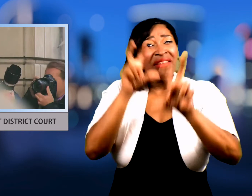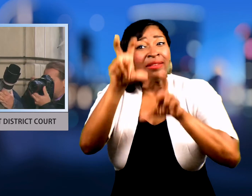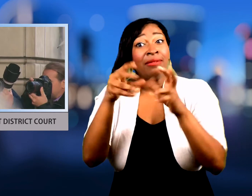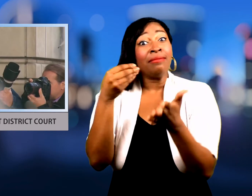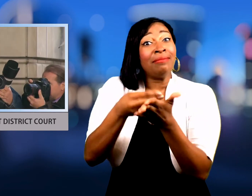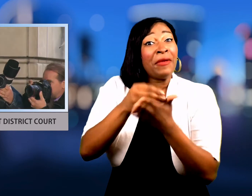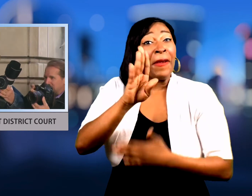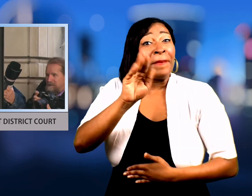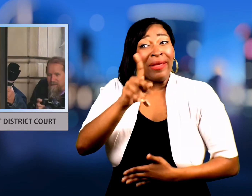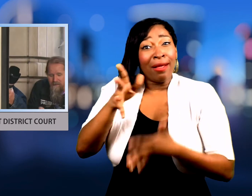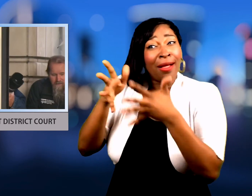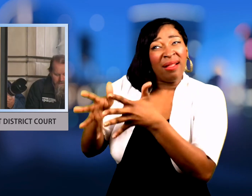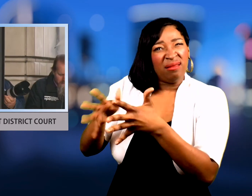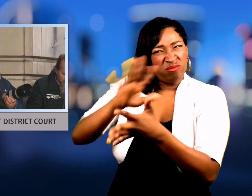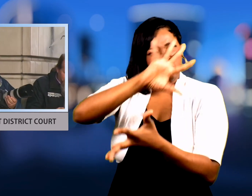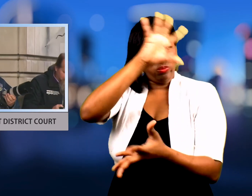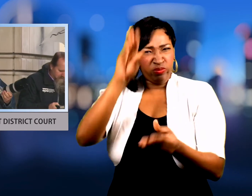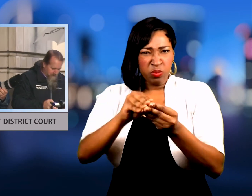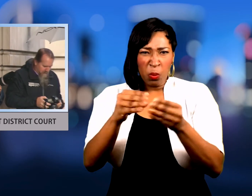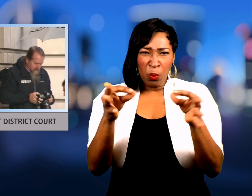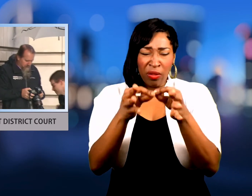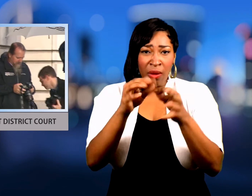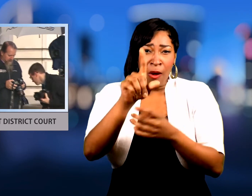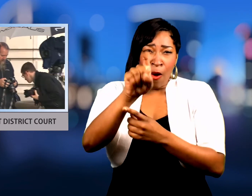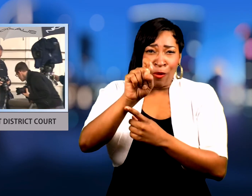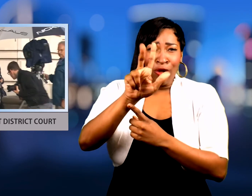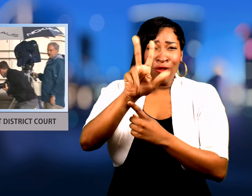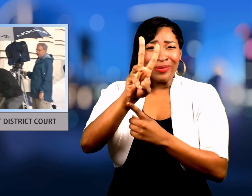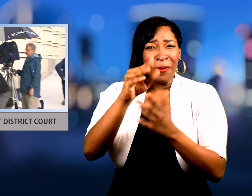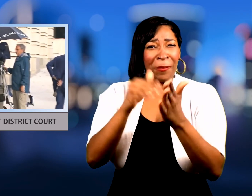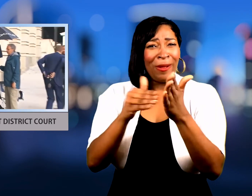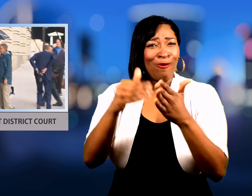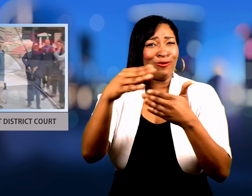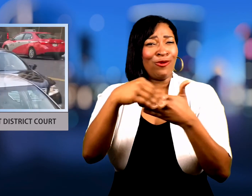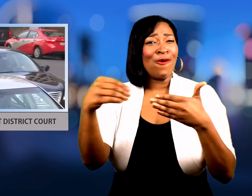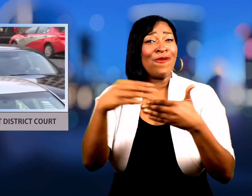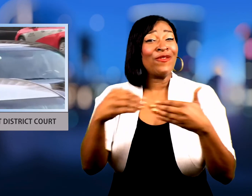136 million dollars in assets